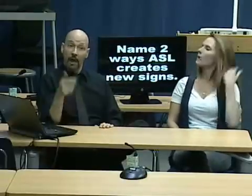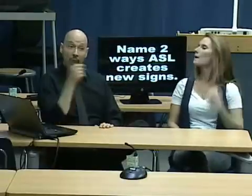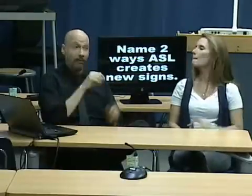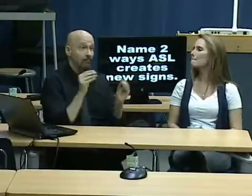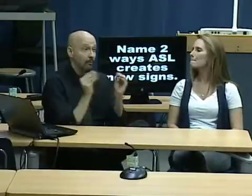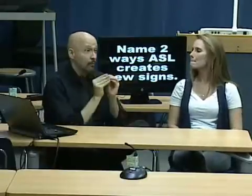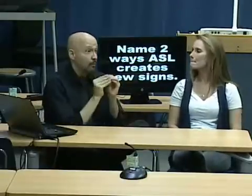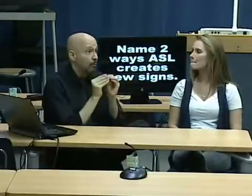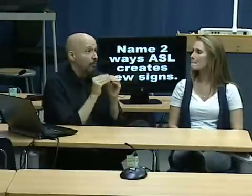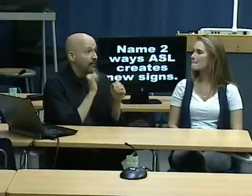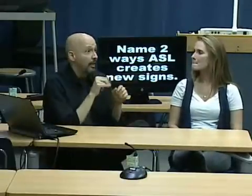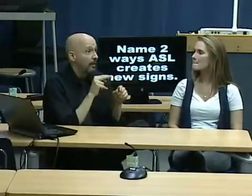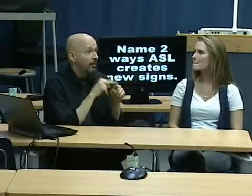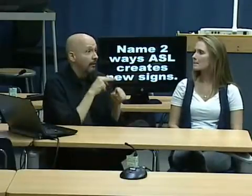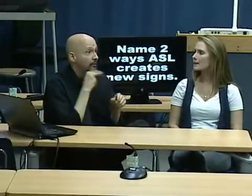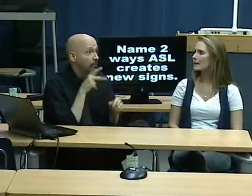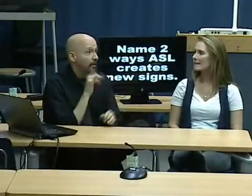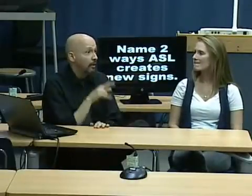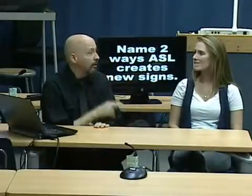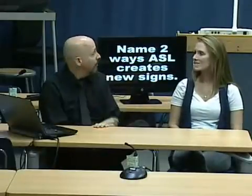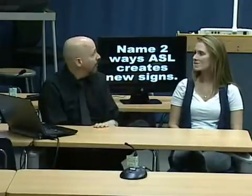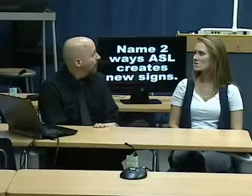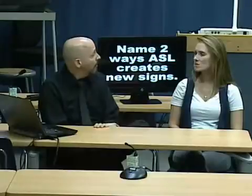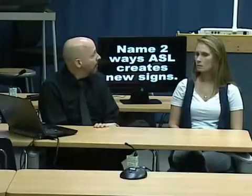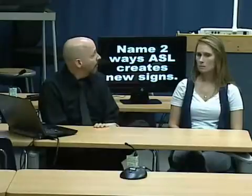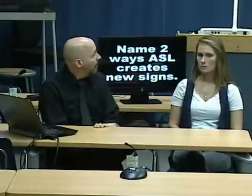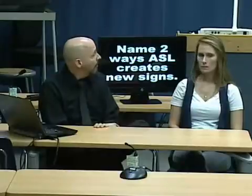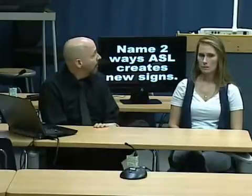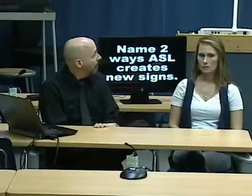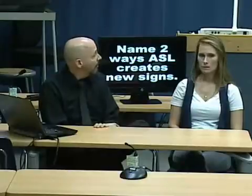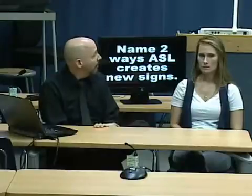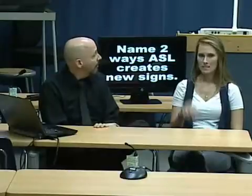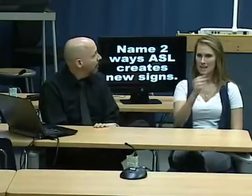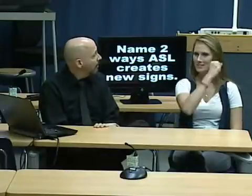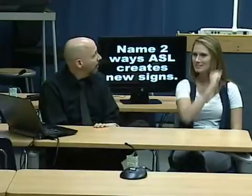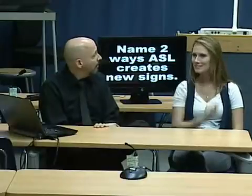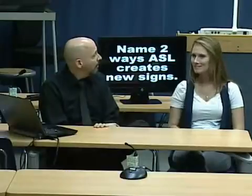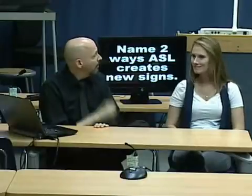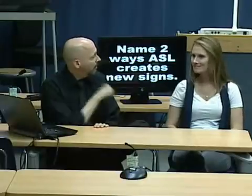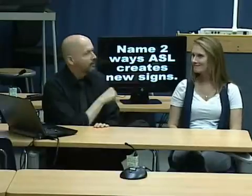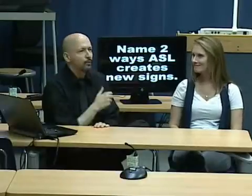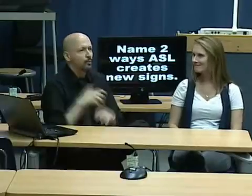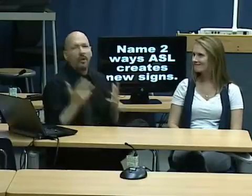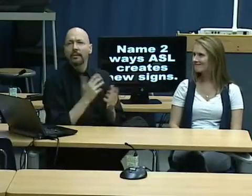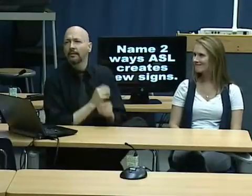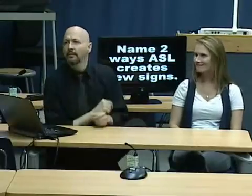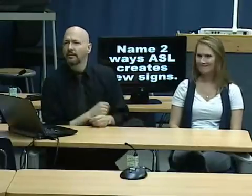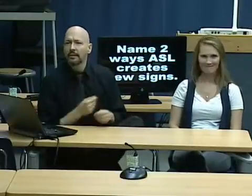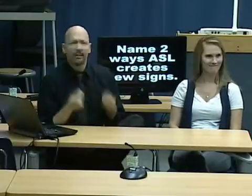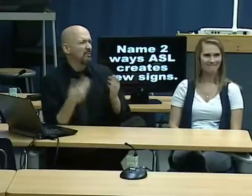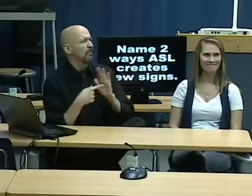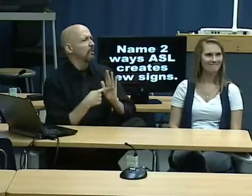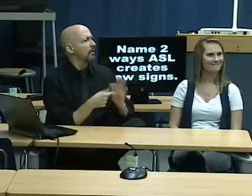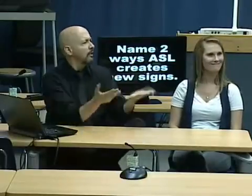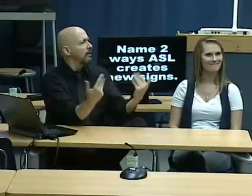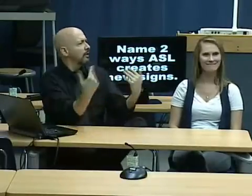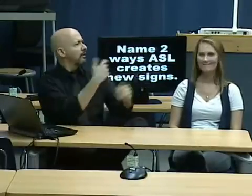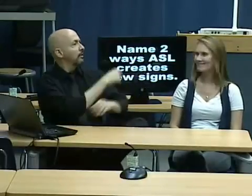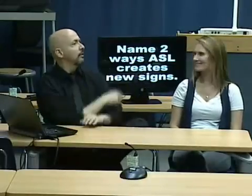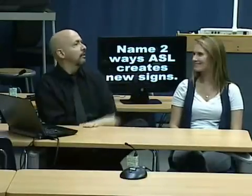Any more Noun-Verb Pairs? ...Yes! Yes! Like what? Give me examples. Come on!